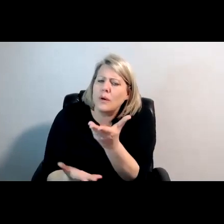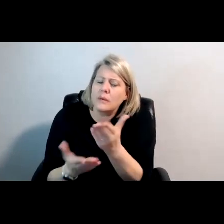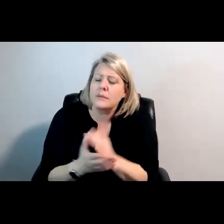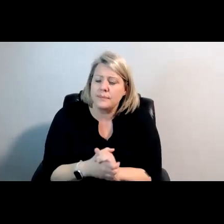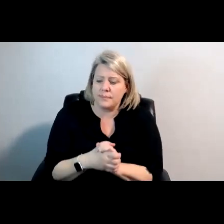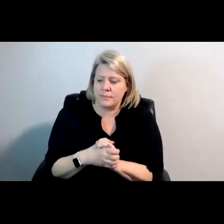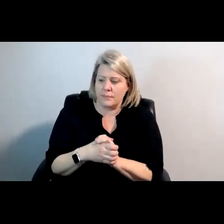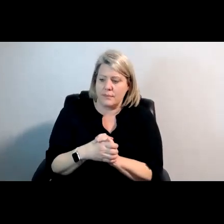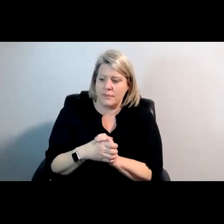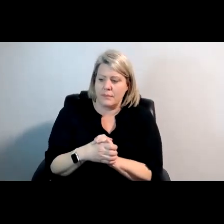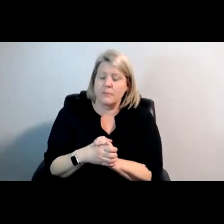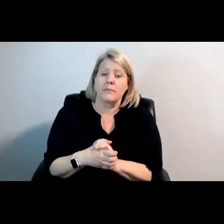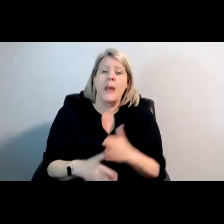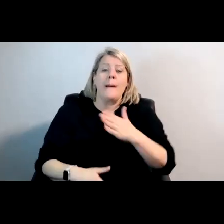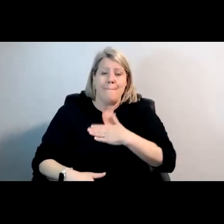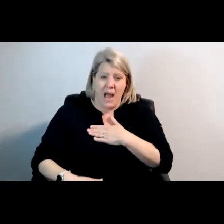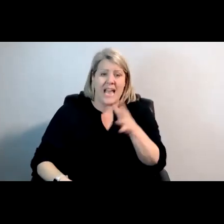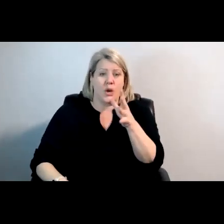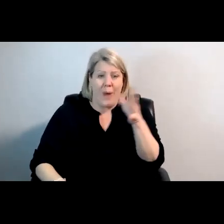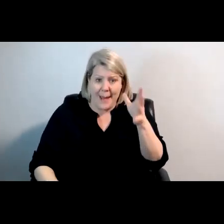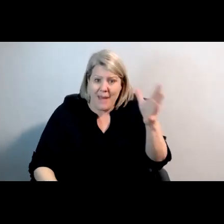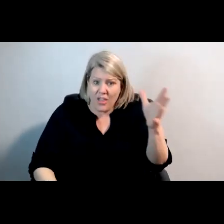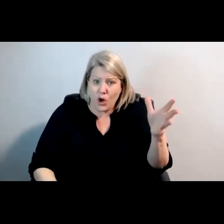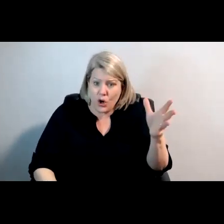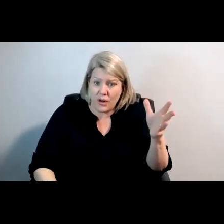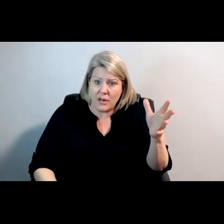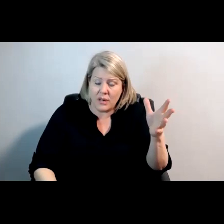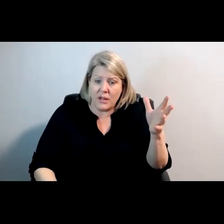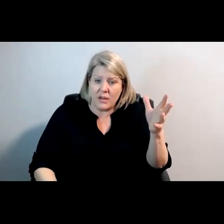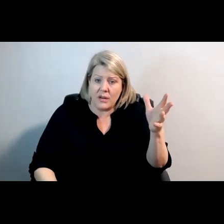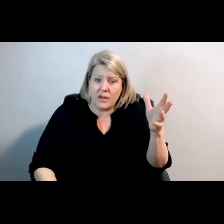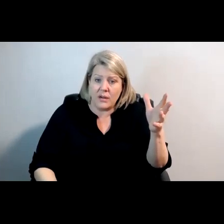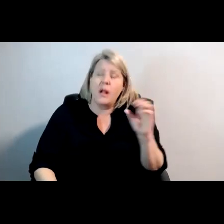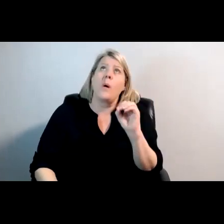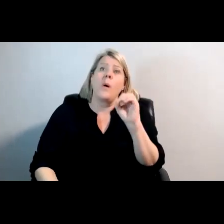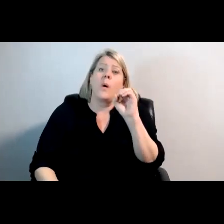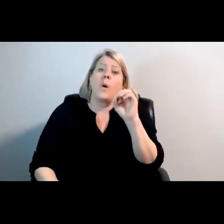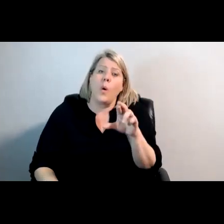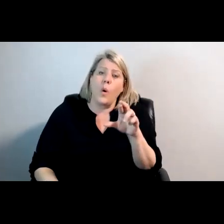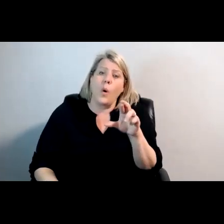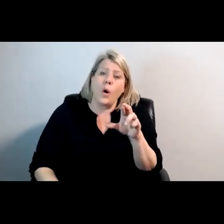[Leonard] That would be my grandmother or a peer support specialist.